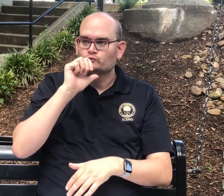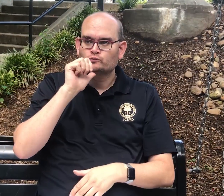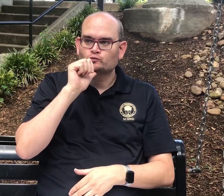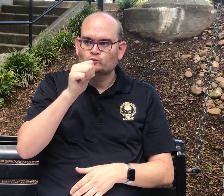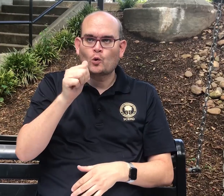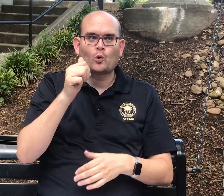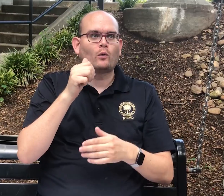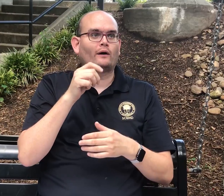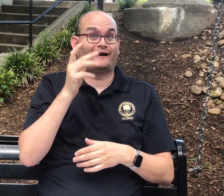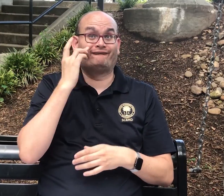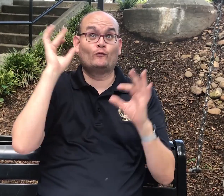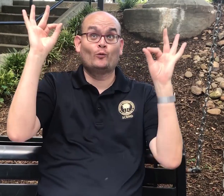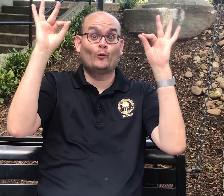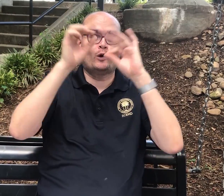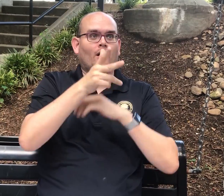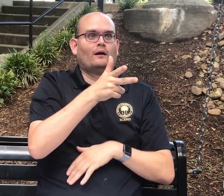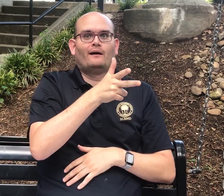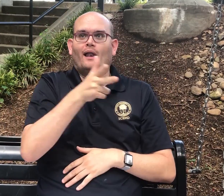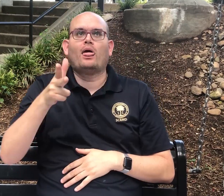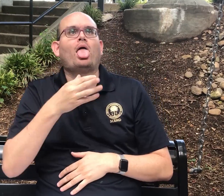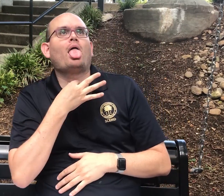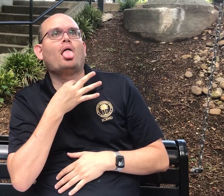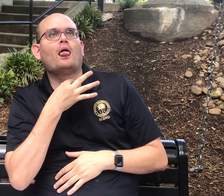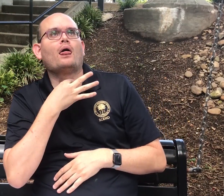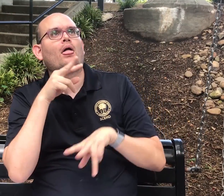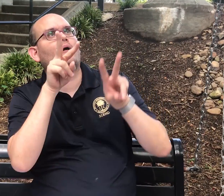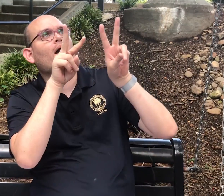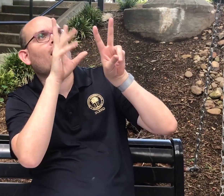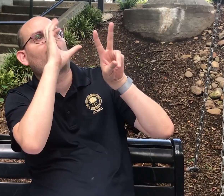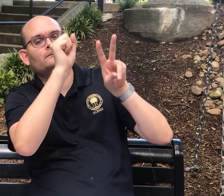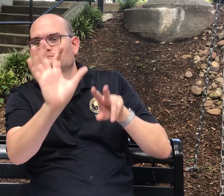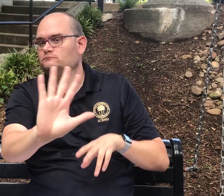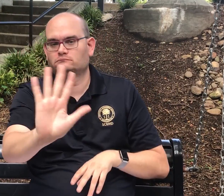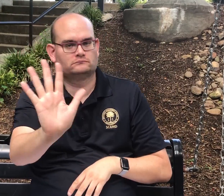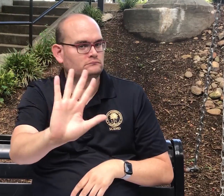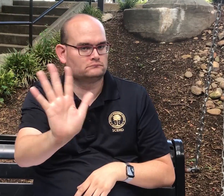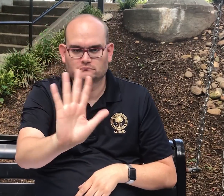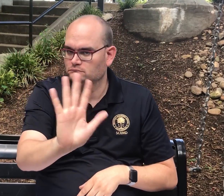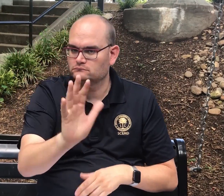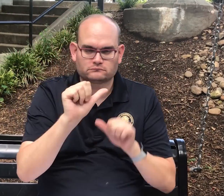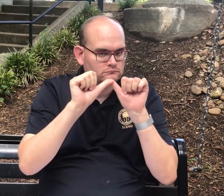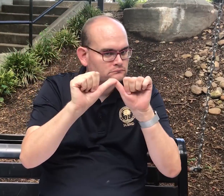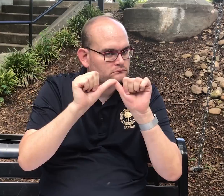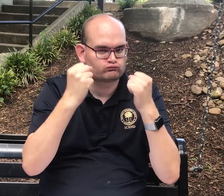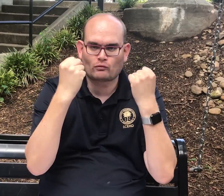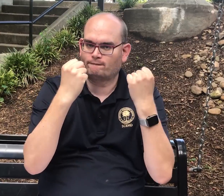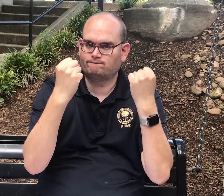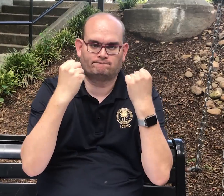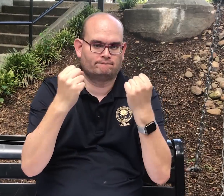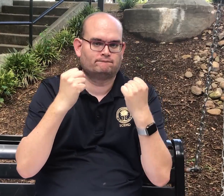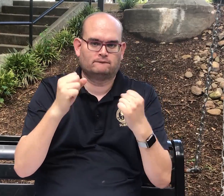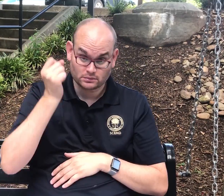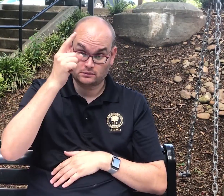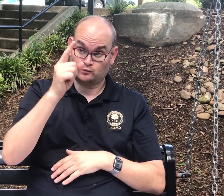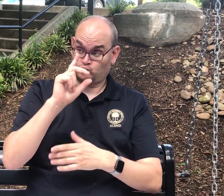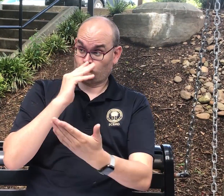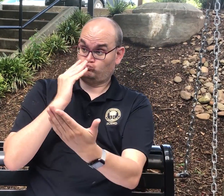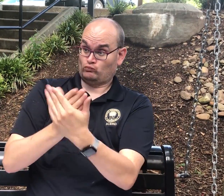ONE IMPORTANT SAFETY TIP TO REMEMBER IS TO NOT STOP YOUR VEHICLE ALONG THE INTERSTATE OR ANY ROADWAY DURING THE ECLIPSE KEEP DRIVING! KEEP MOVING!